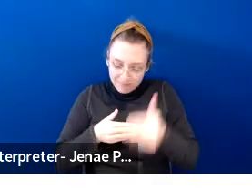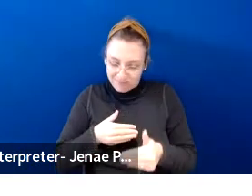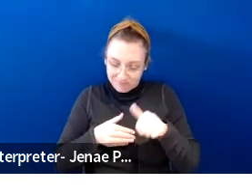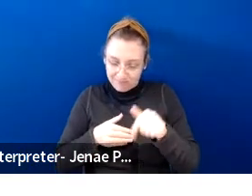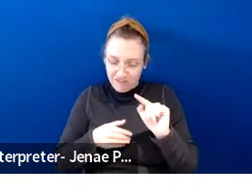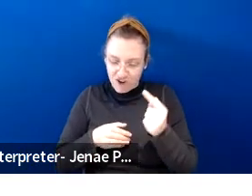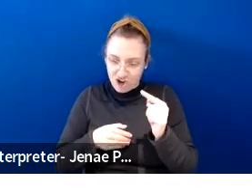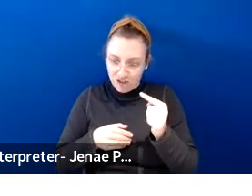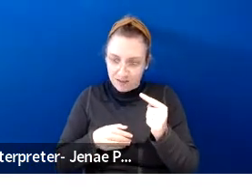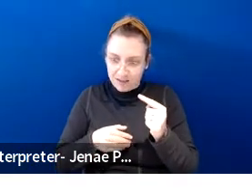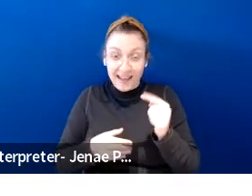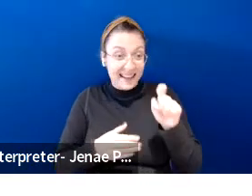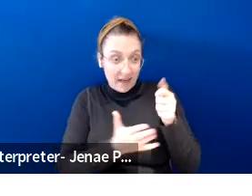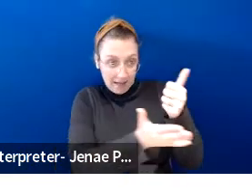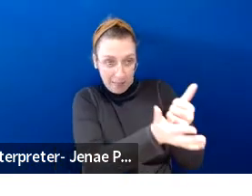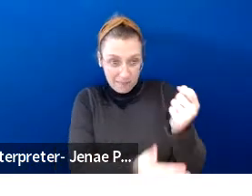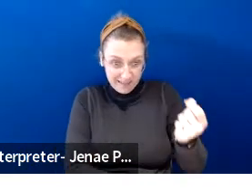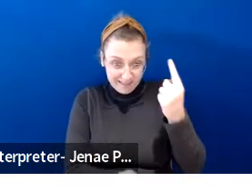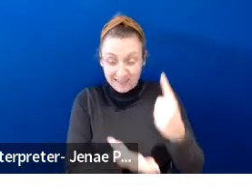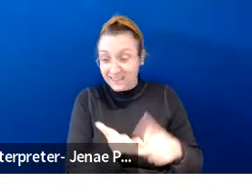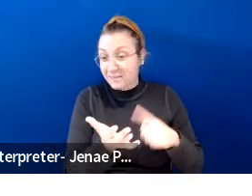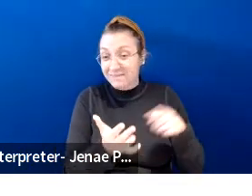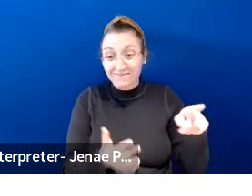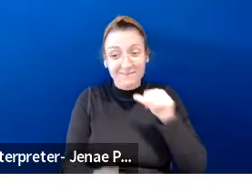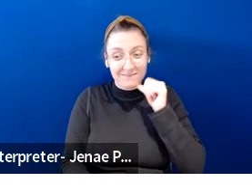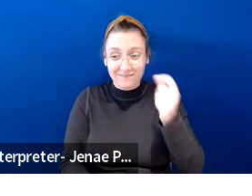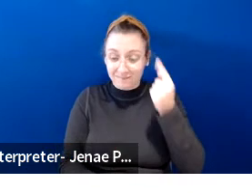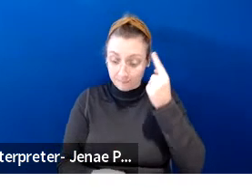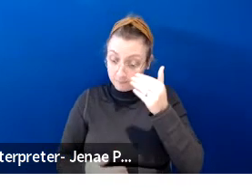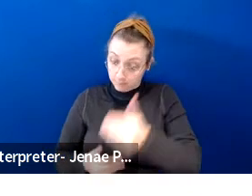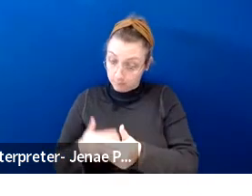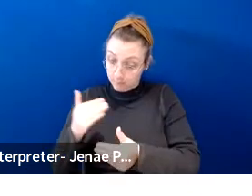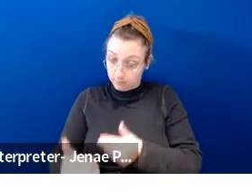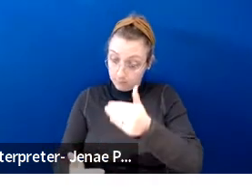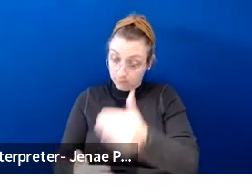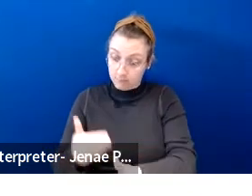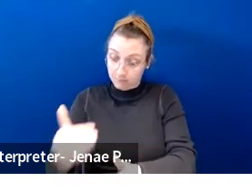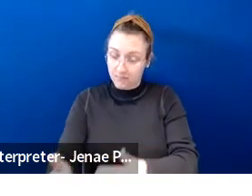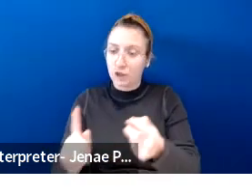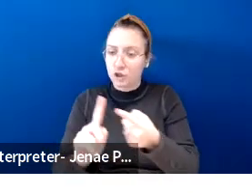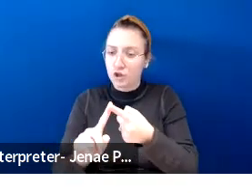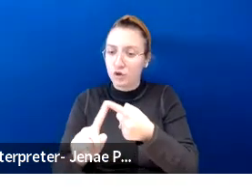because they a lot of times don't understand the pathways that it's going to take to get to their goals.